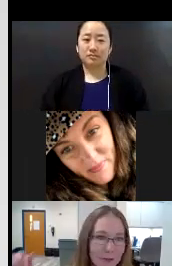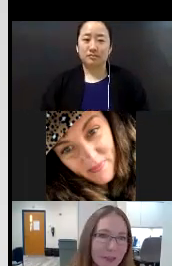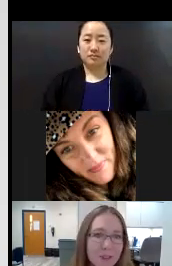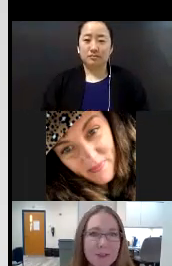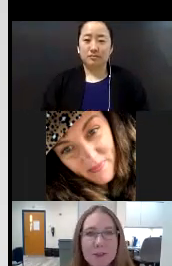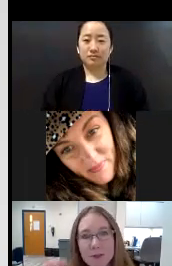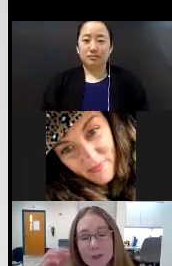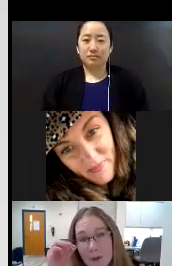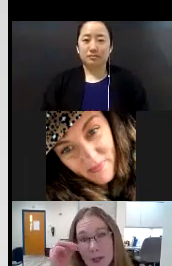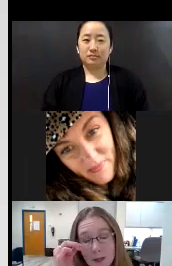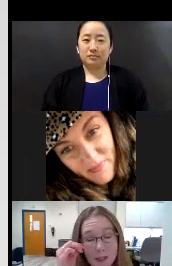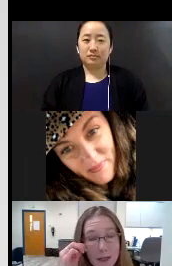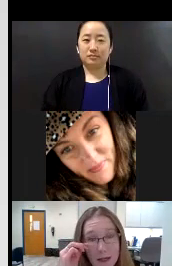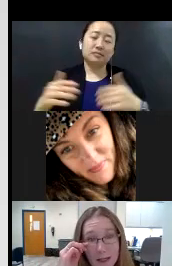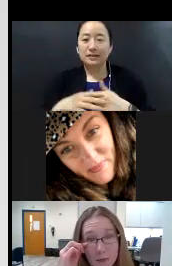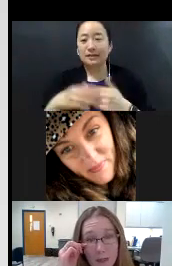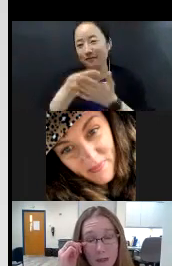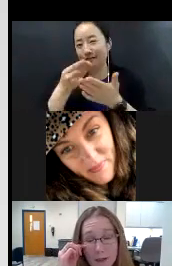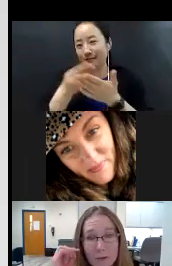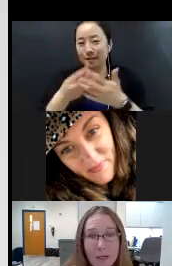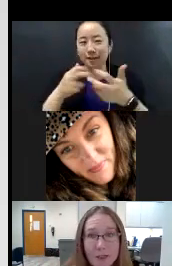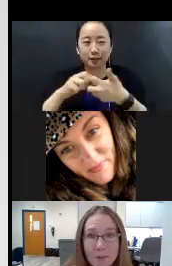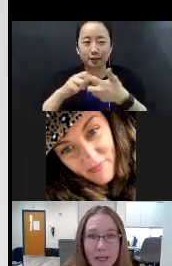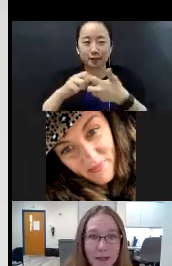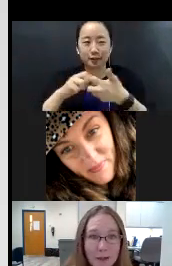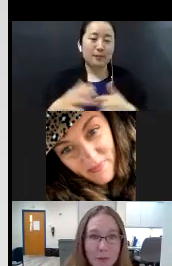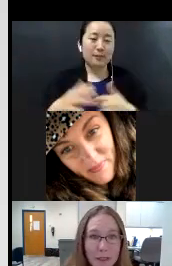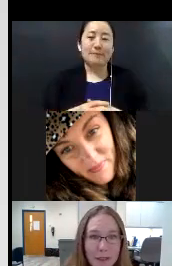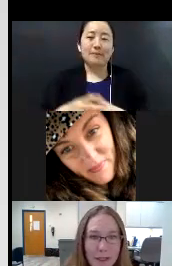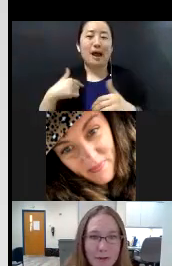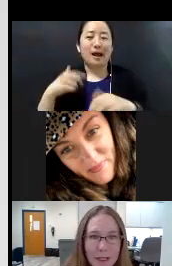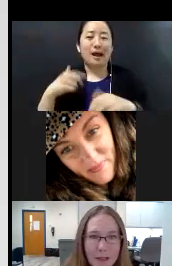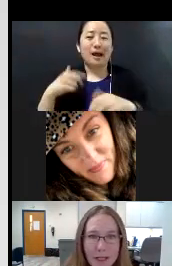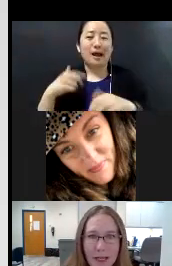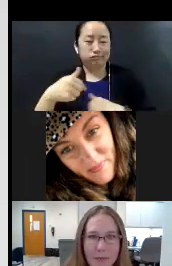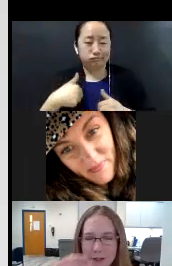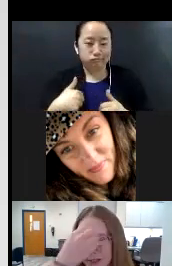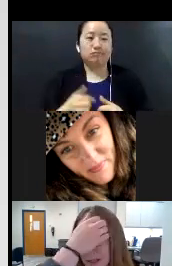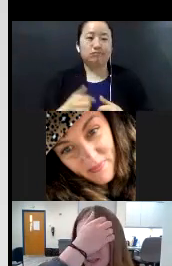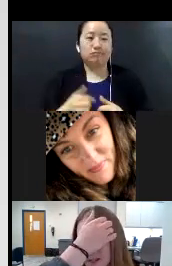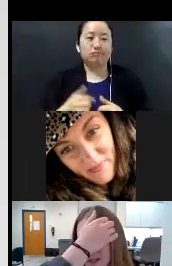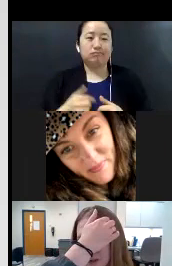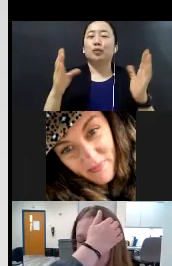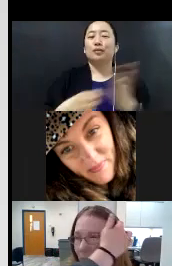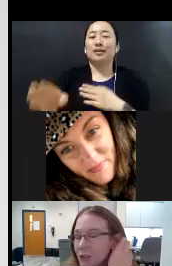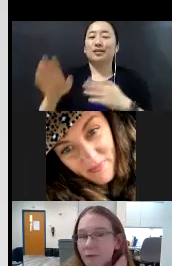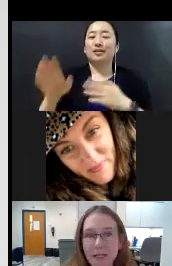OKAY, THIS IS FUNDING ISSUES, TOO. THIS IS WHAT I JUMPED AHEAD A LITTLE BIT IS KIND OF GETTING THE PLAN A, B, C, WHAT DO YOU NEED TO GET